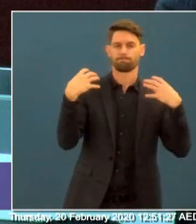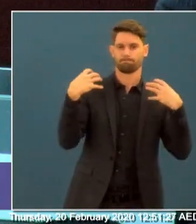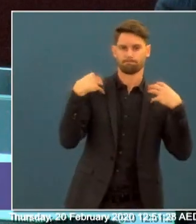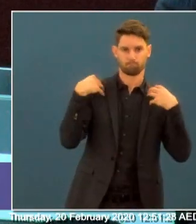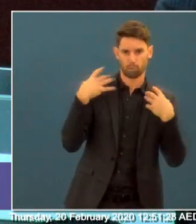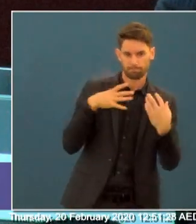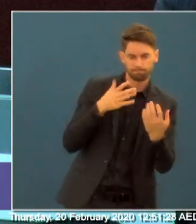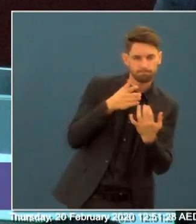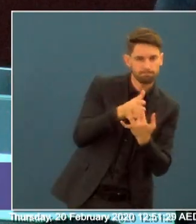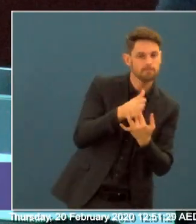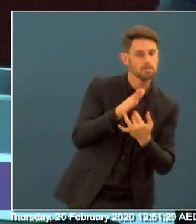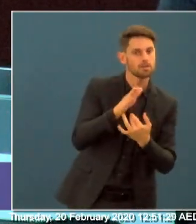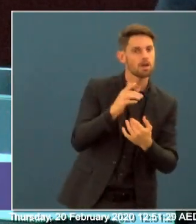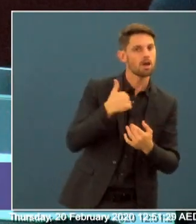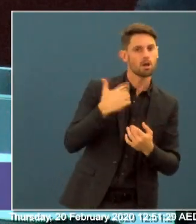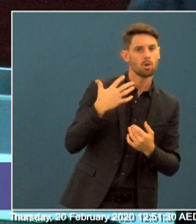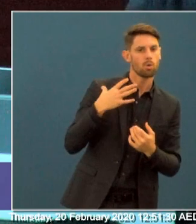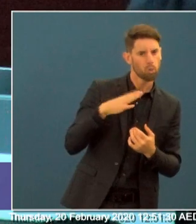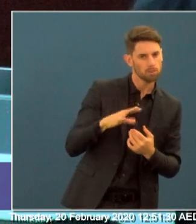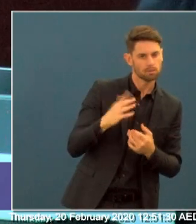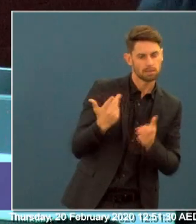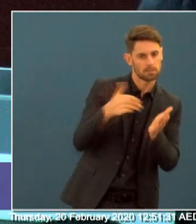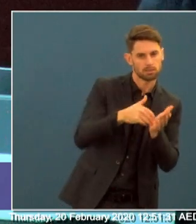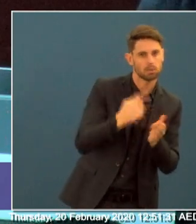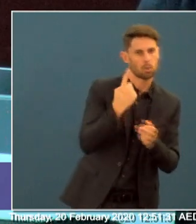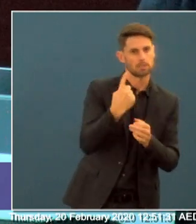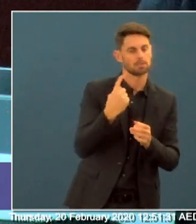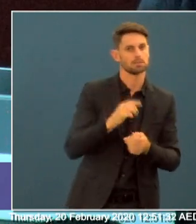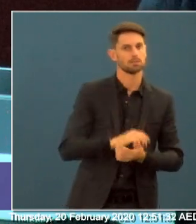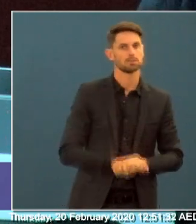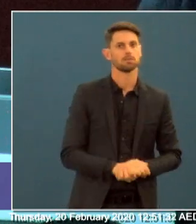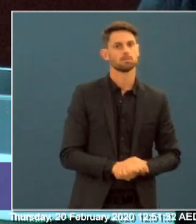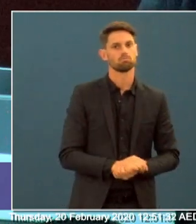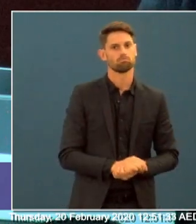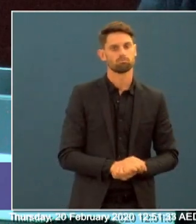into the mix the advocacy from organisations